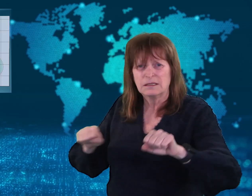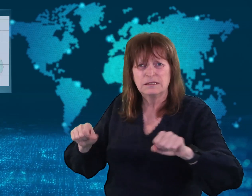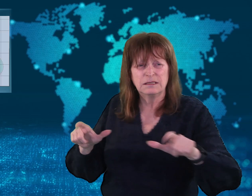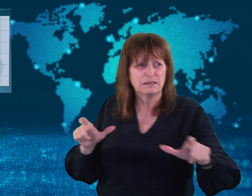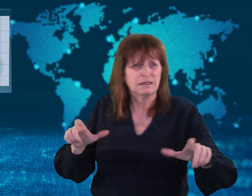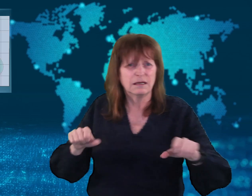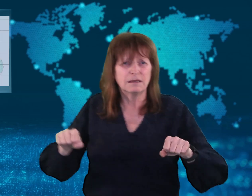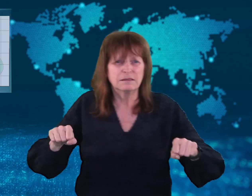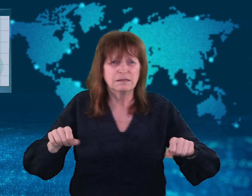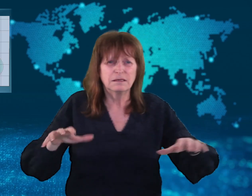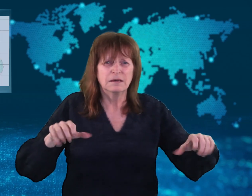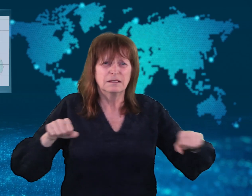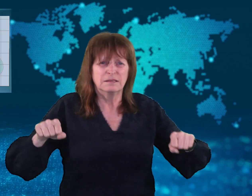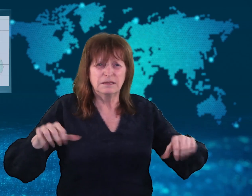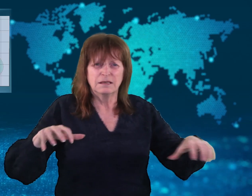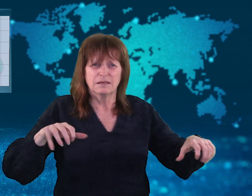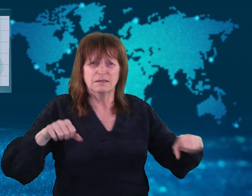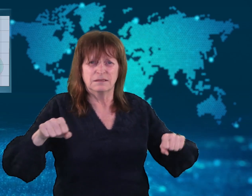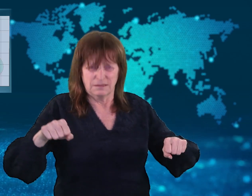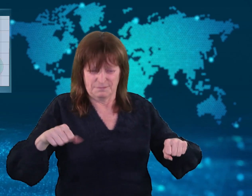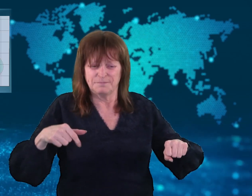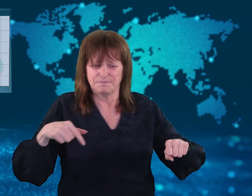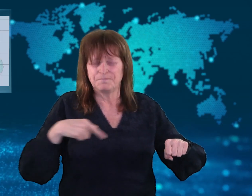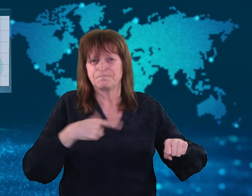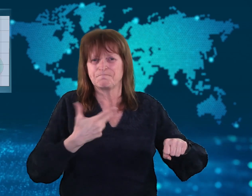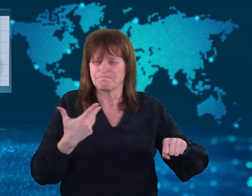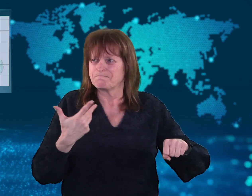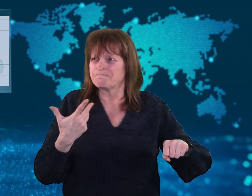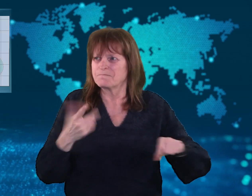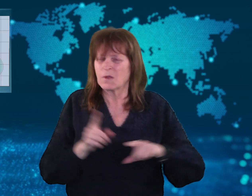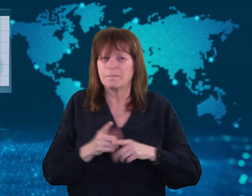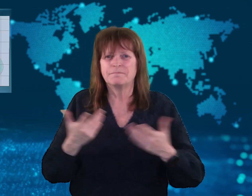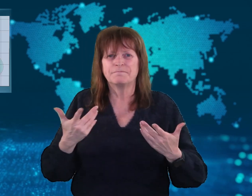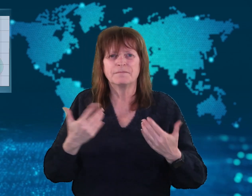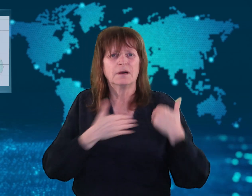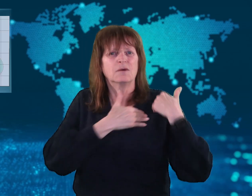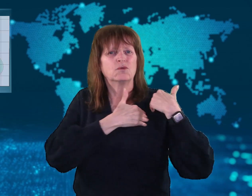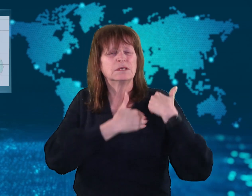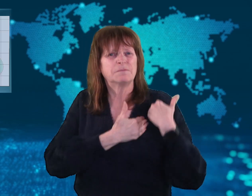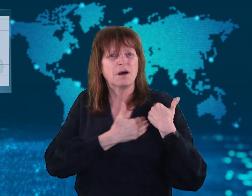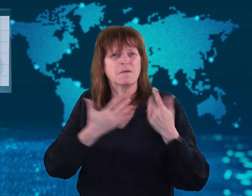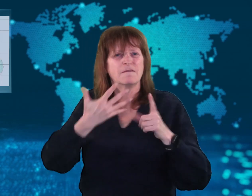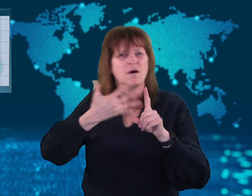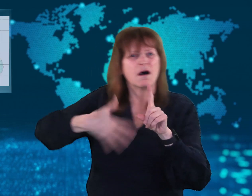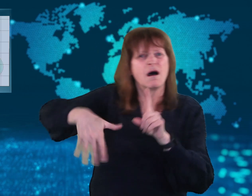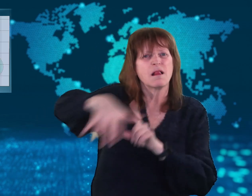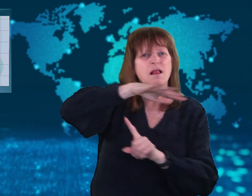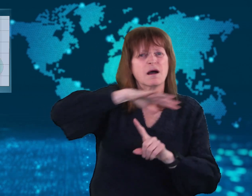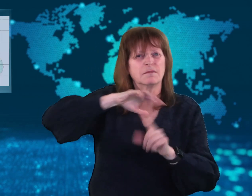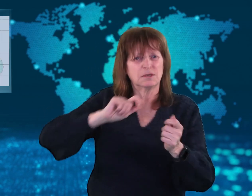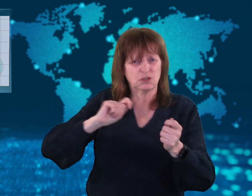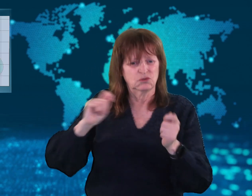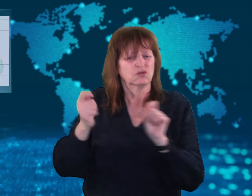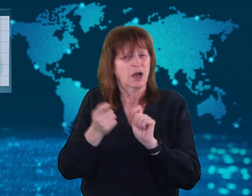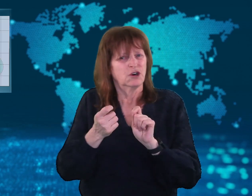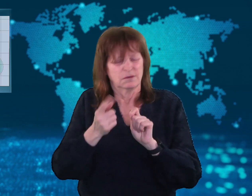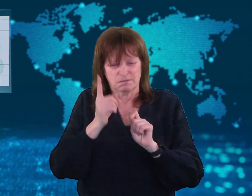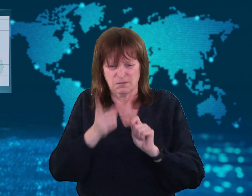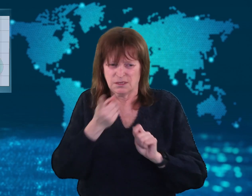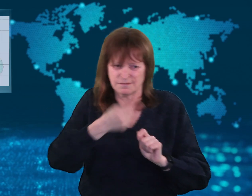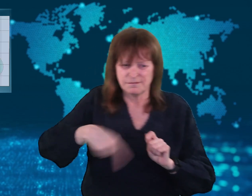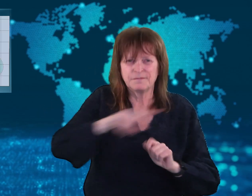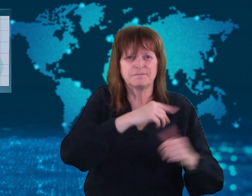and an increased number of storms have hit the region.